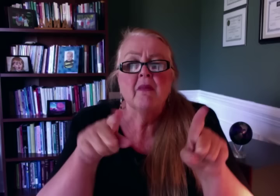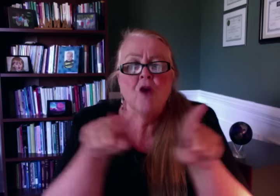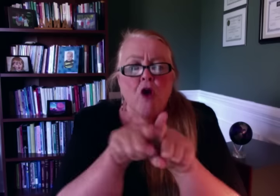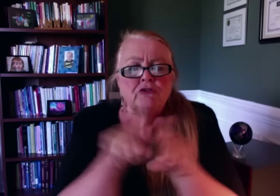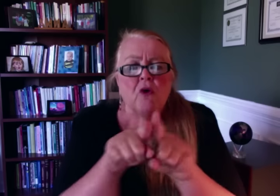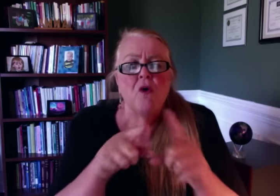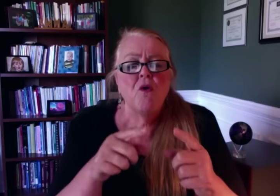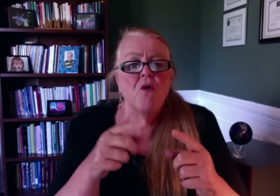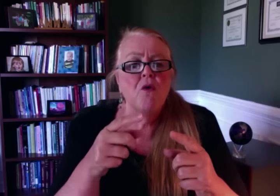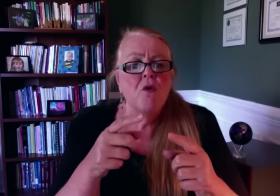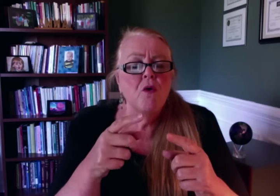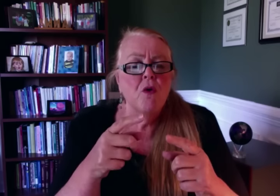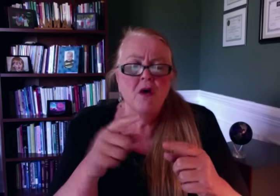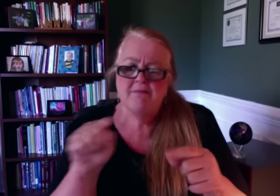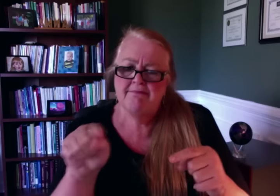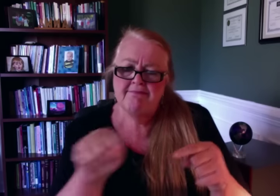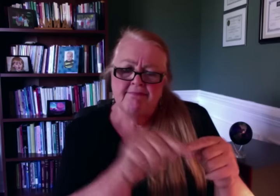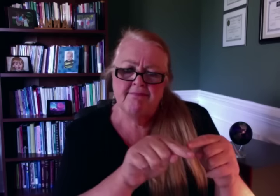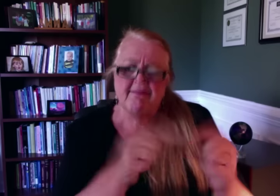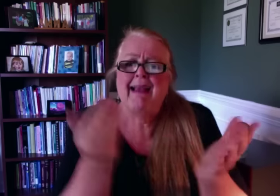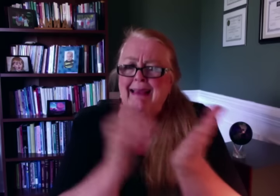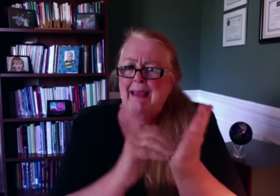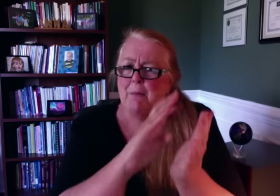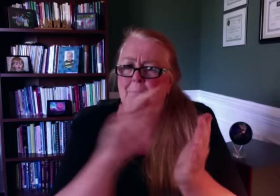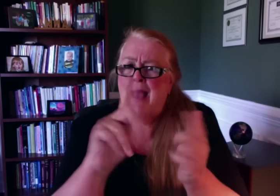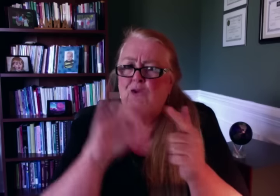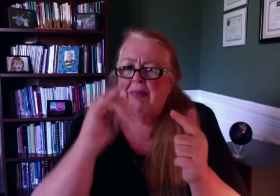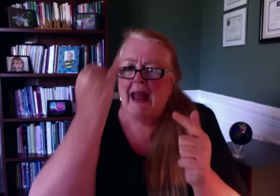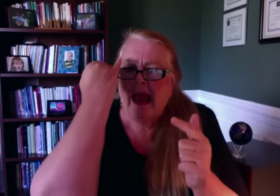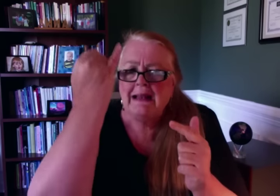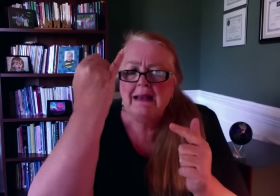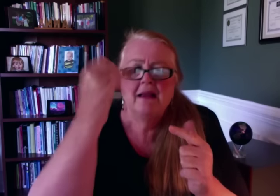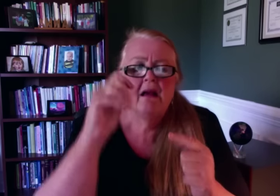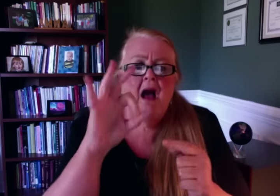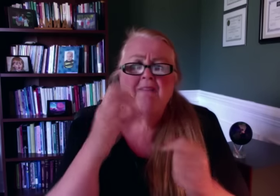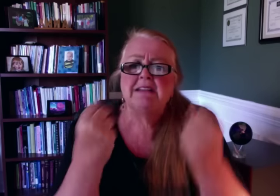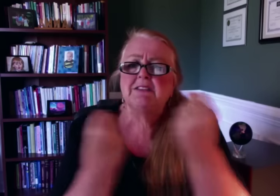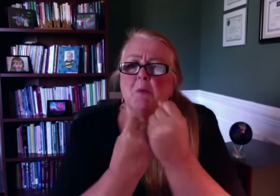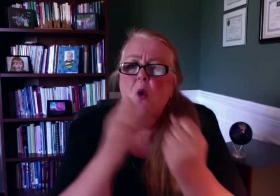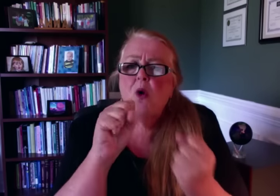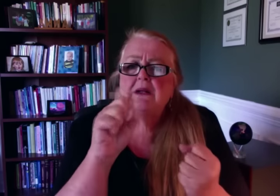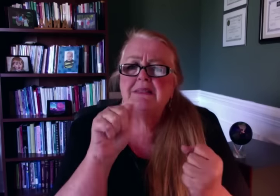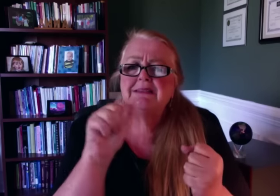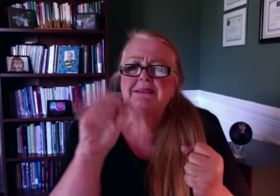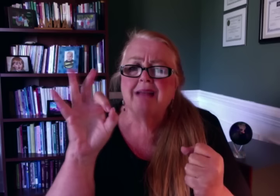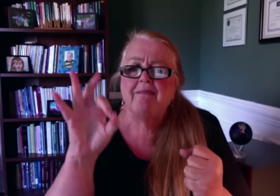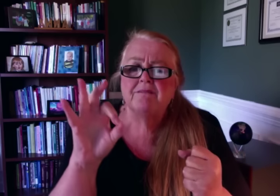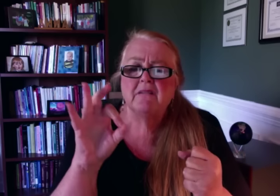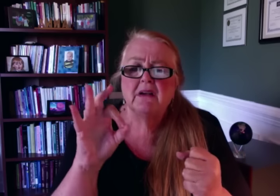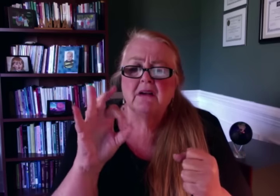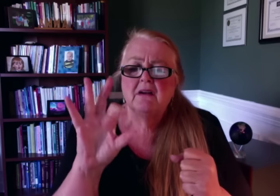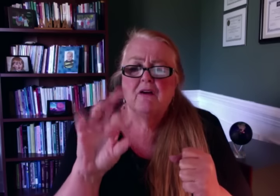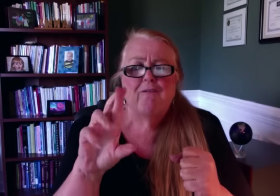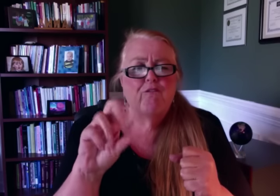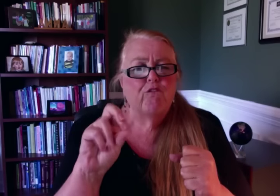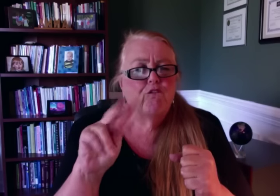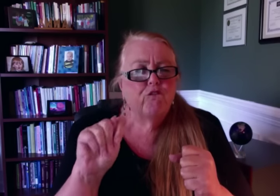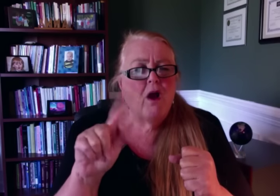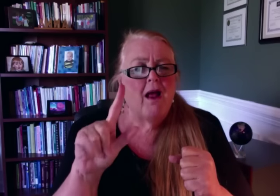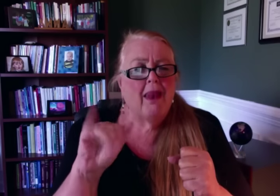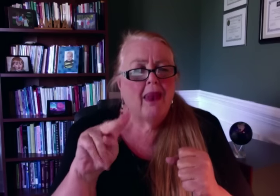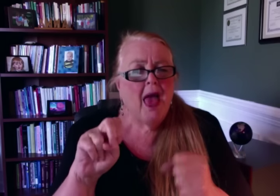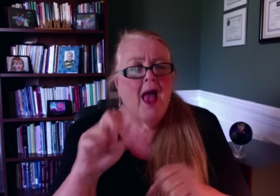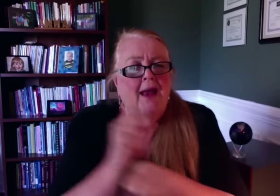Returning to the idea of support staff, there is a clear need for additional front-line